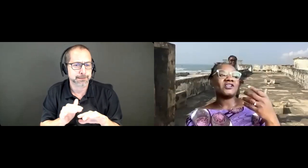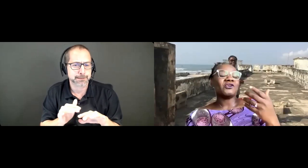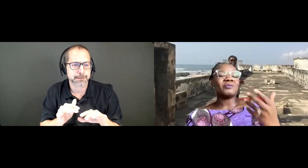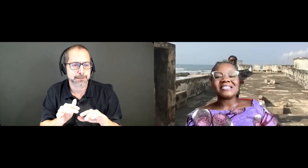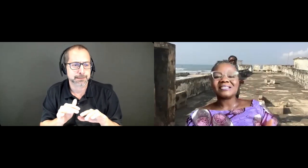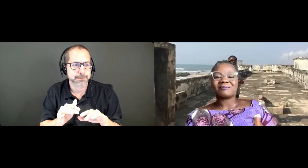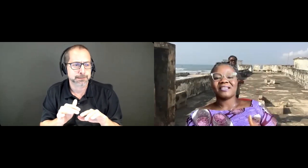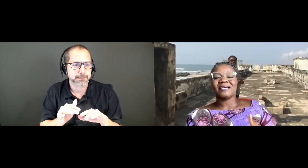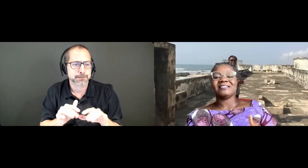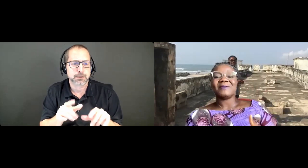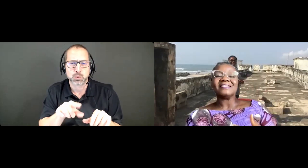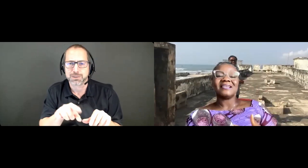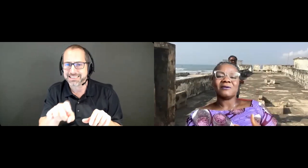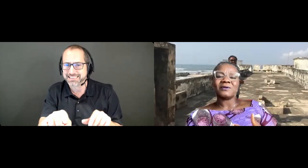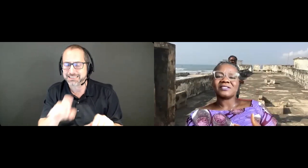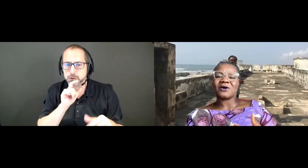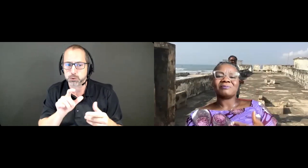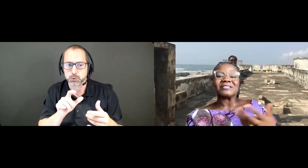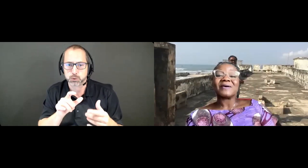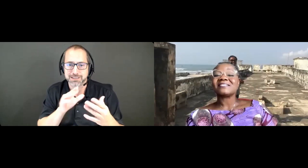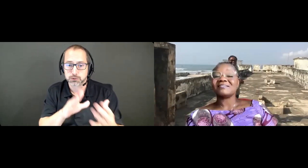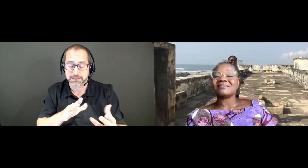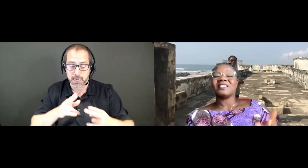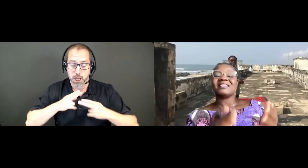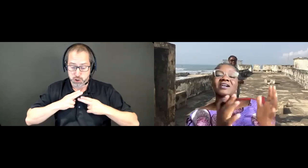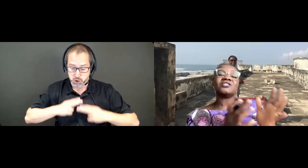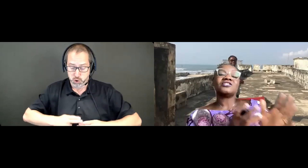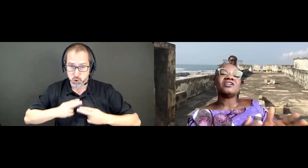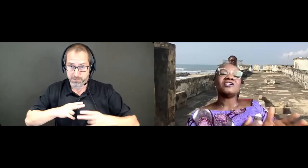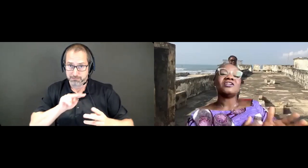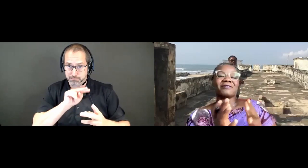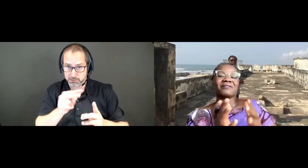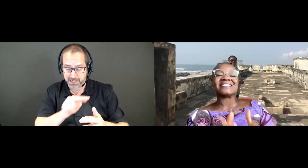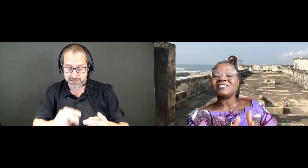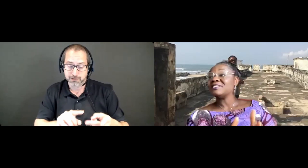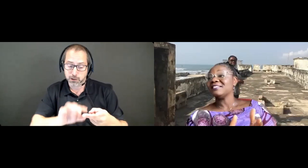humanistic – what’s it called, perspective with the concerns of African centeredness,